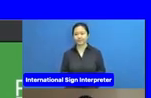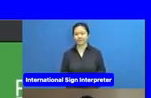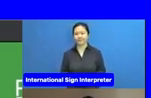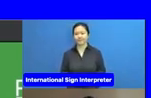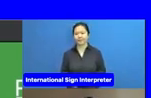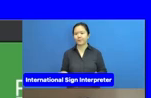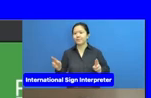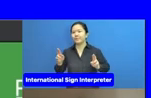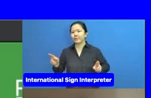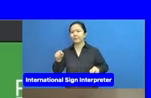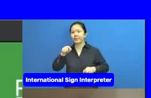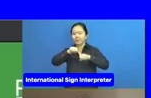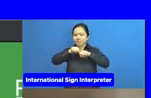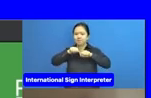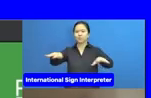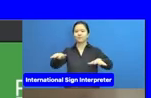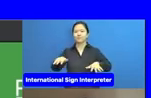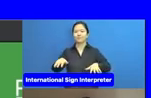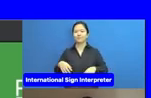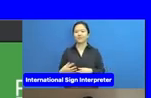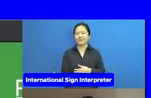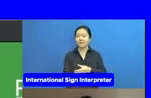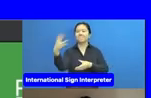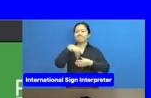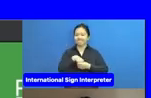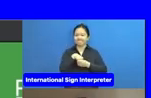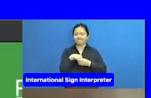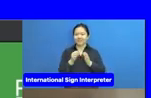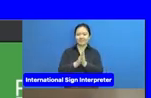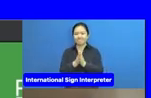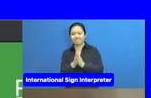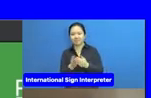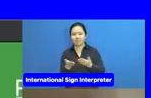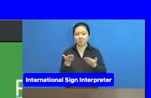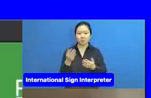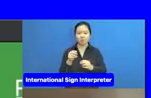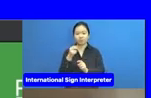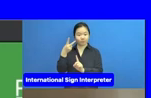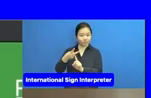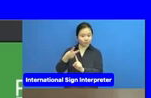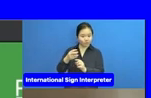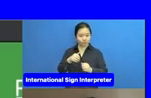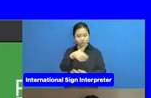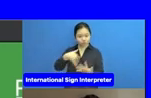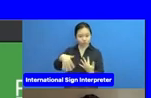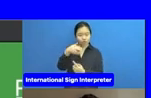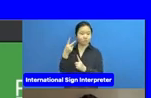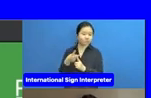Again, subscribe to our newsletter and social medias, like and share and check out our new website